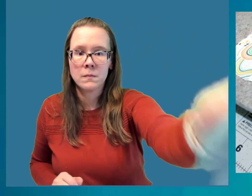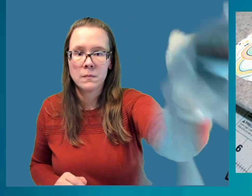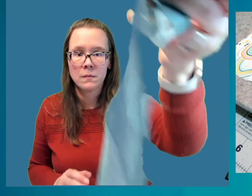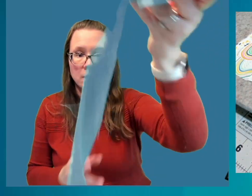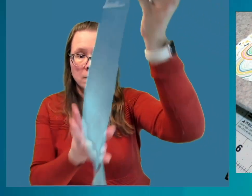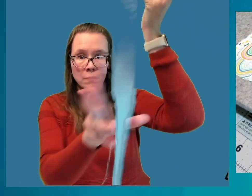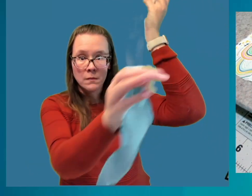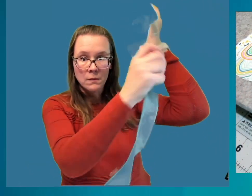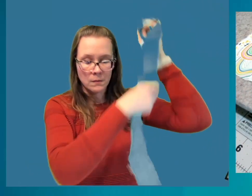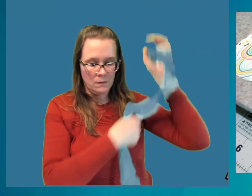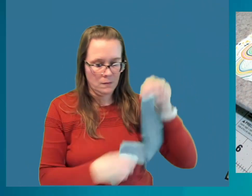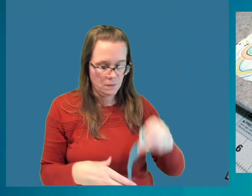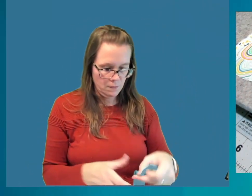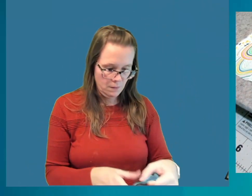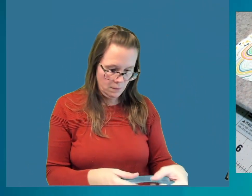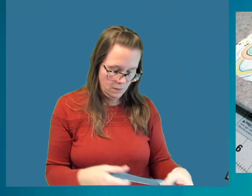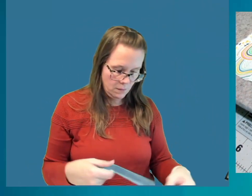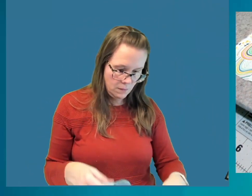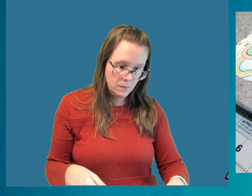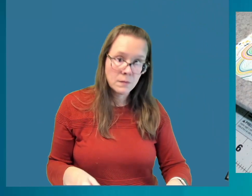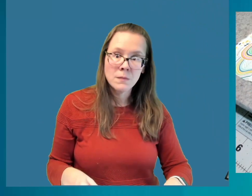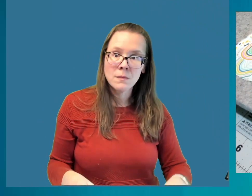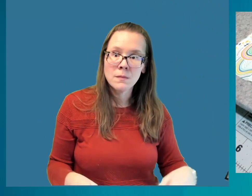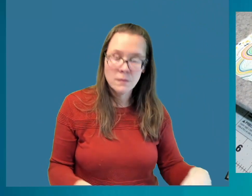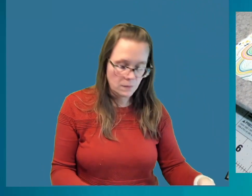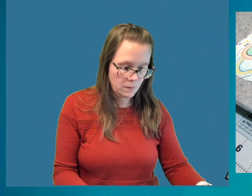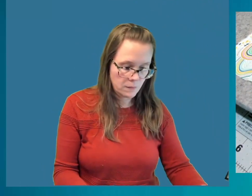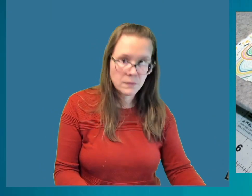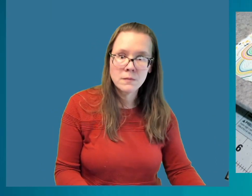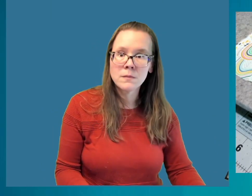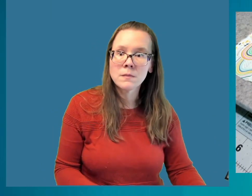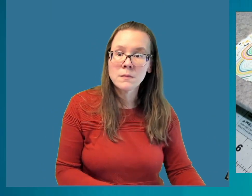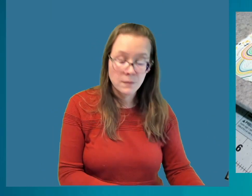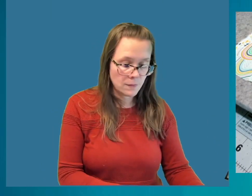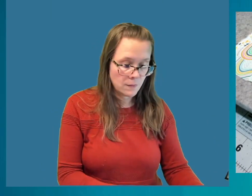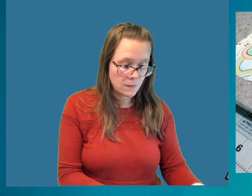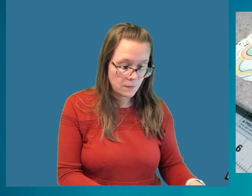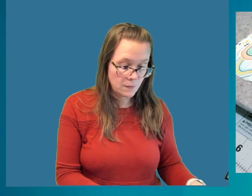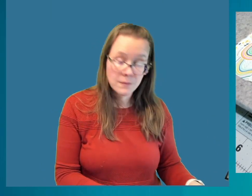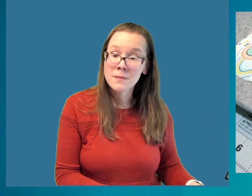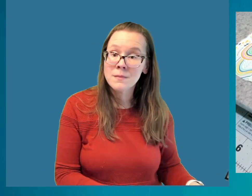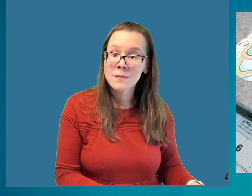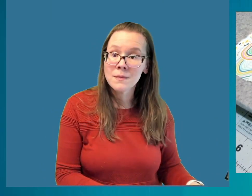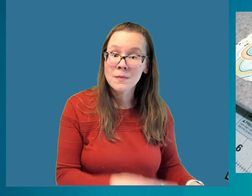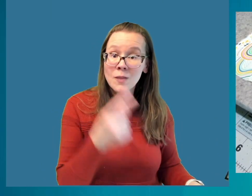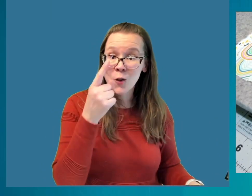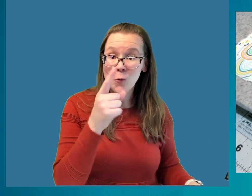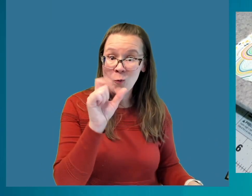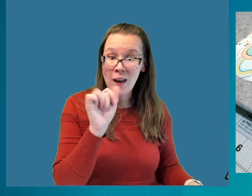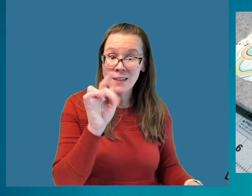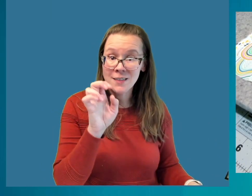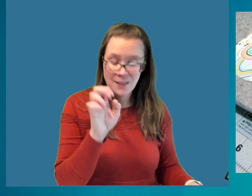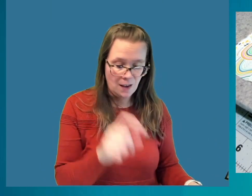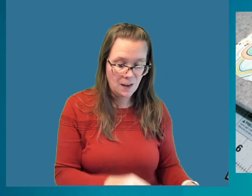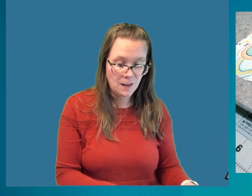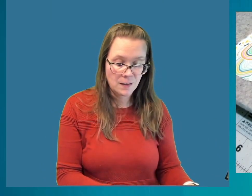uh, this rainbow fabric I'm going to use for the background of the postcard.